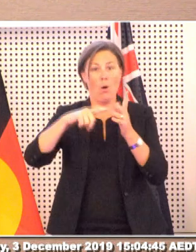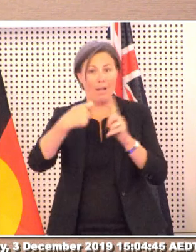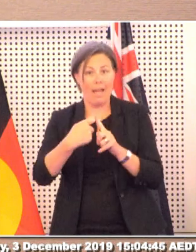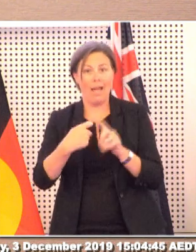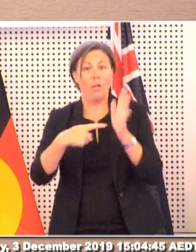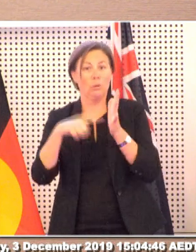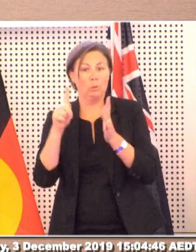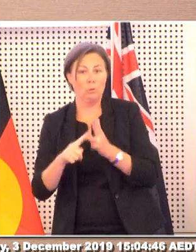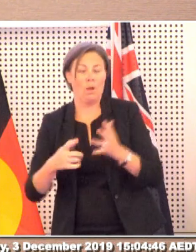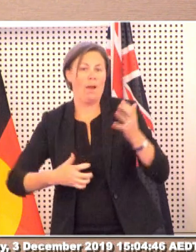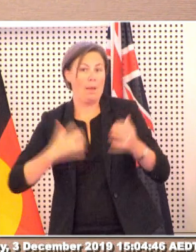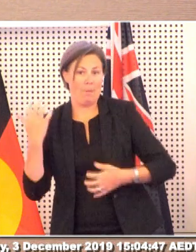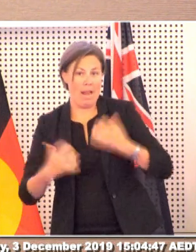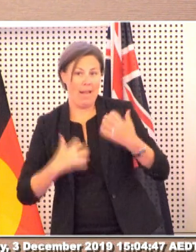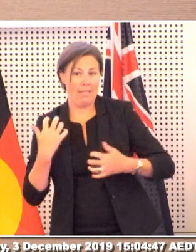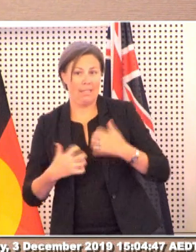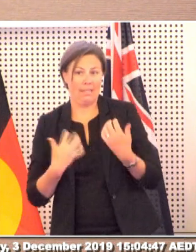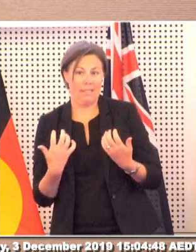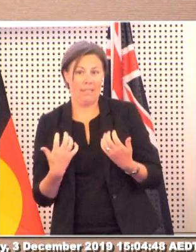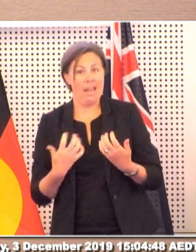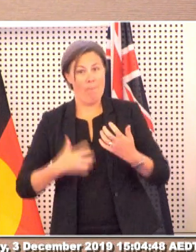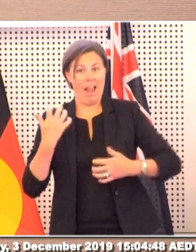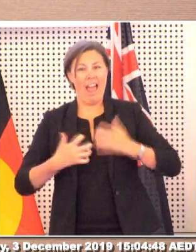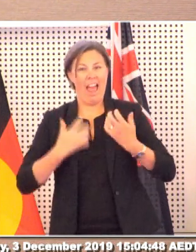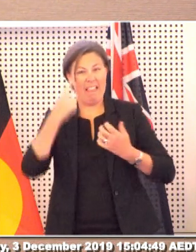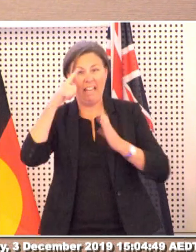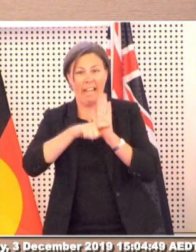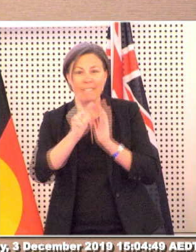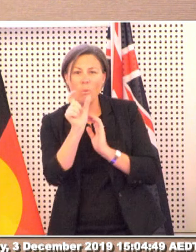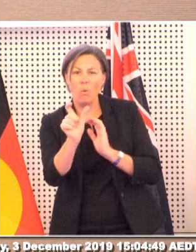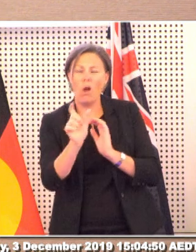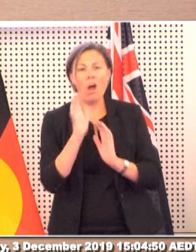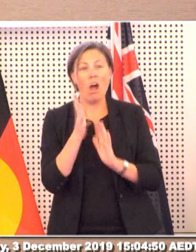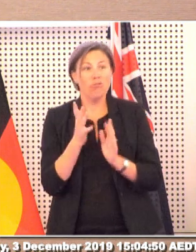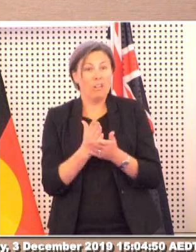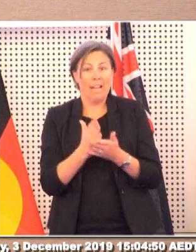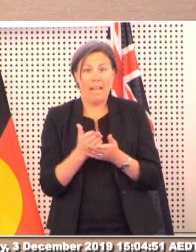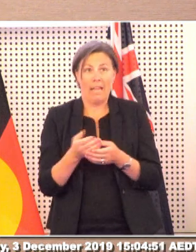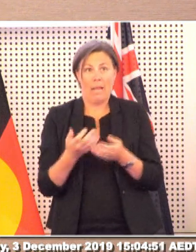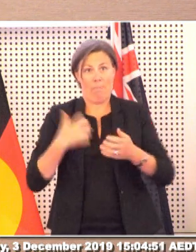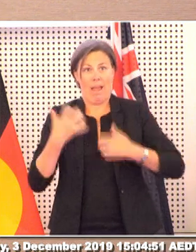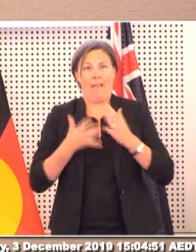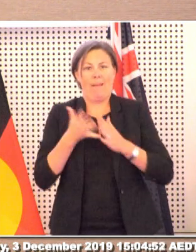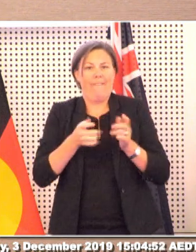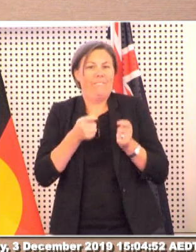complaint is actually just another form of feedback. Does the word “complaint” perhaps a little impediment, that the